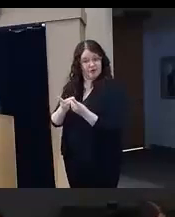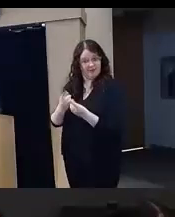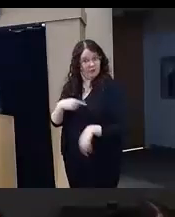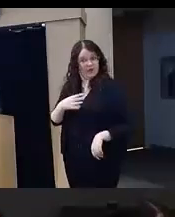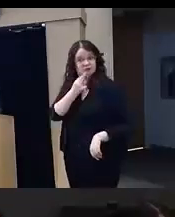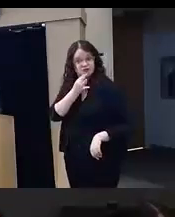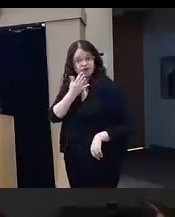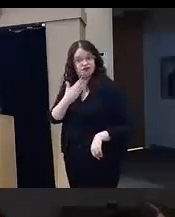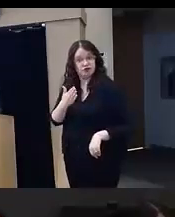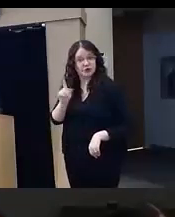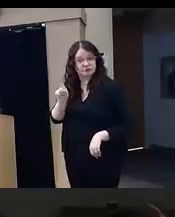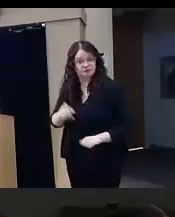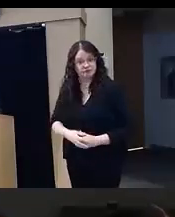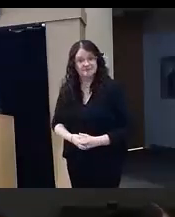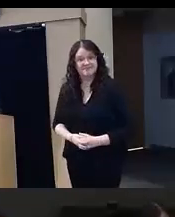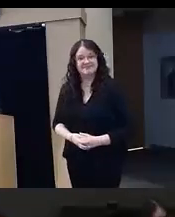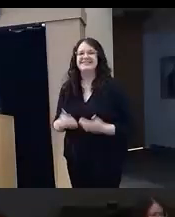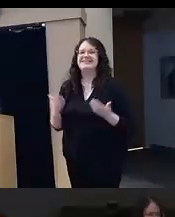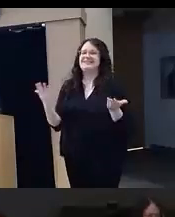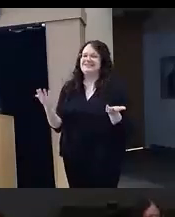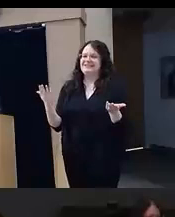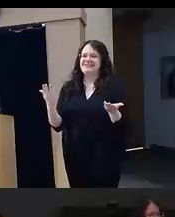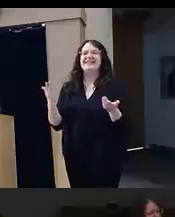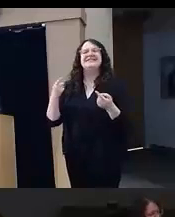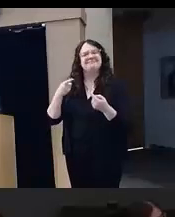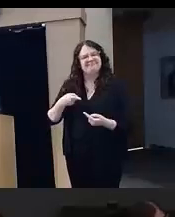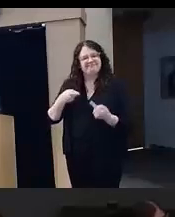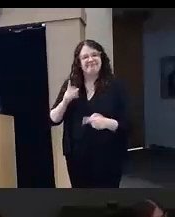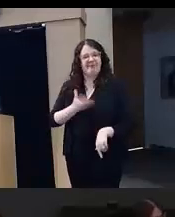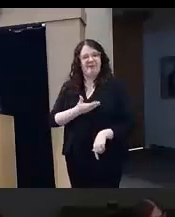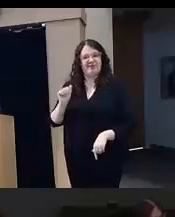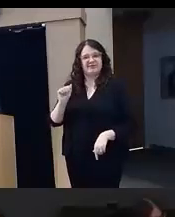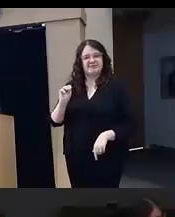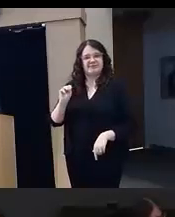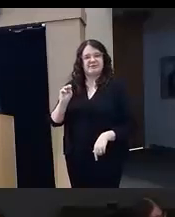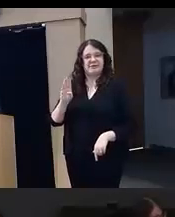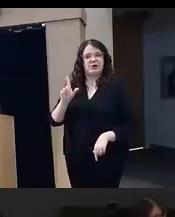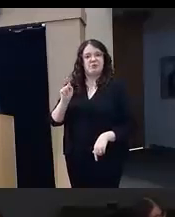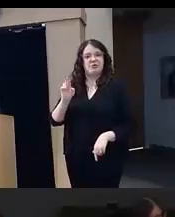uh problematic in terms of inauguration and coordination some Ambulatory Care programs are